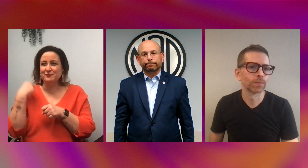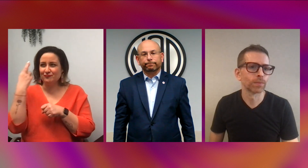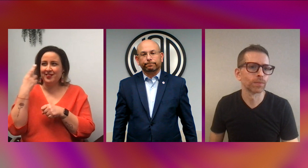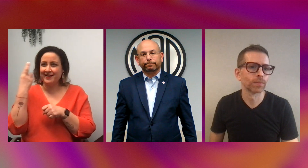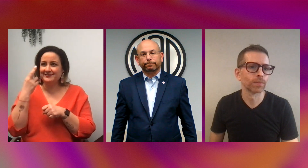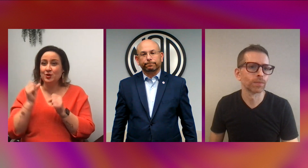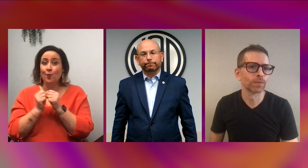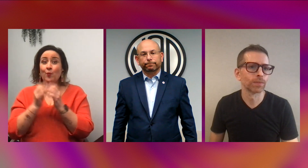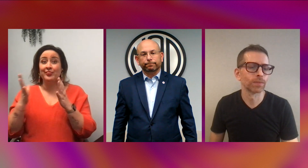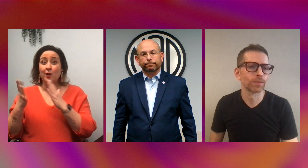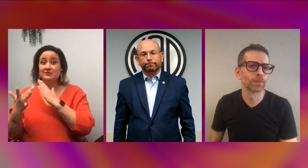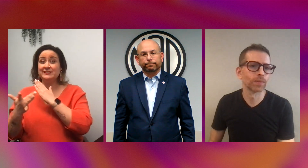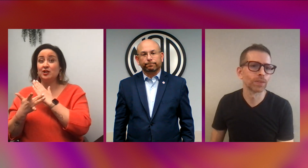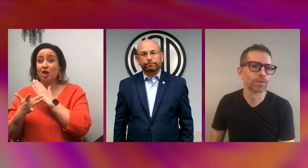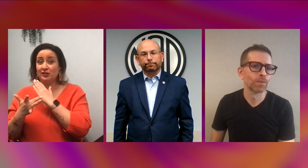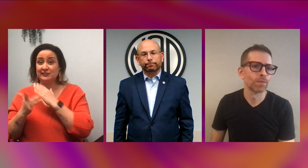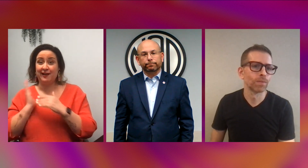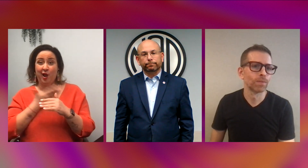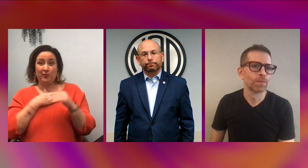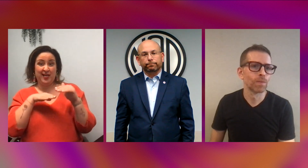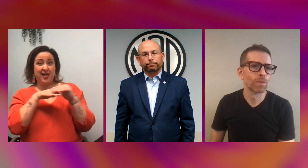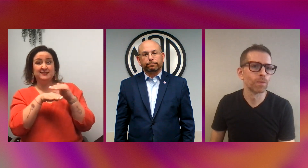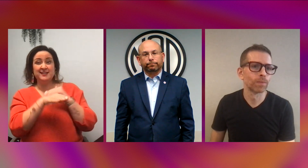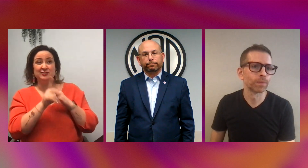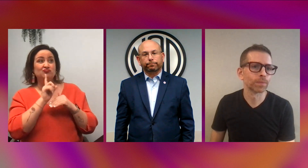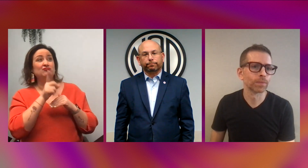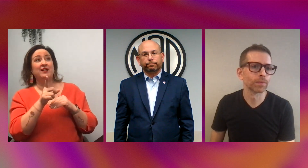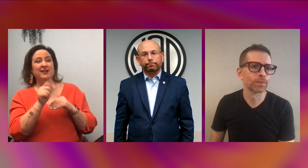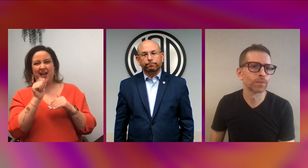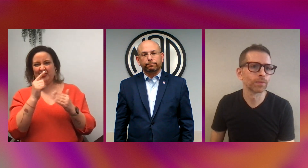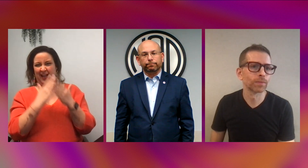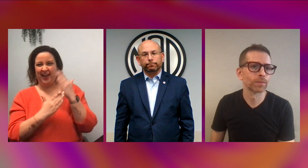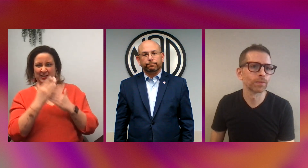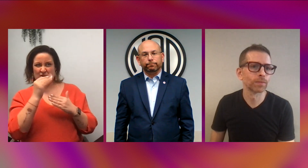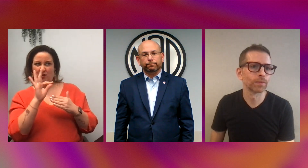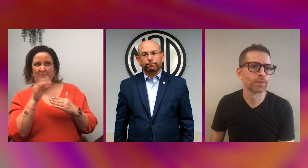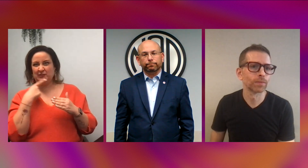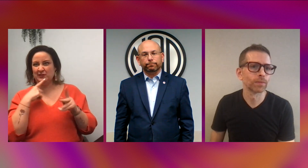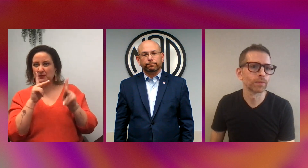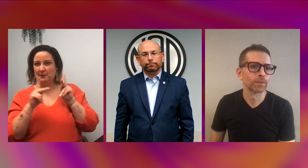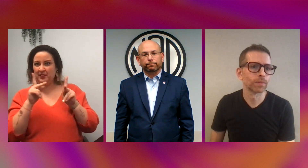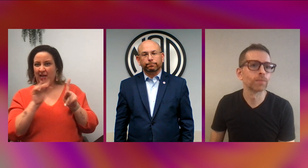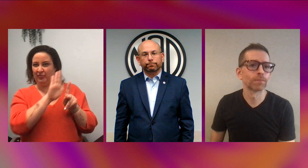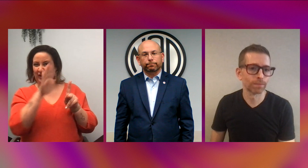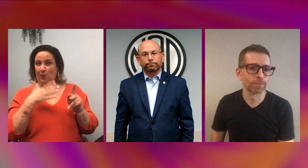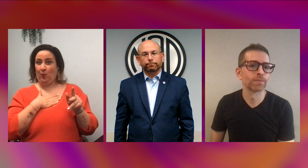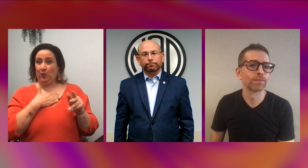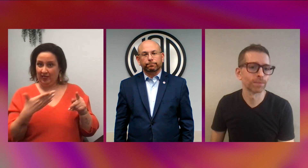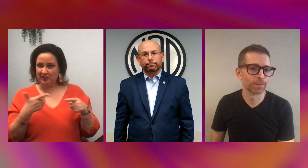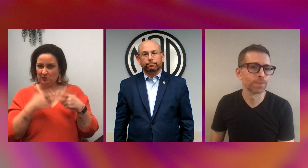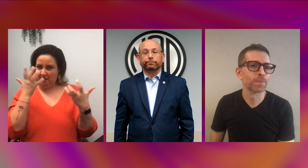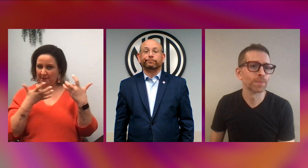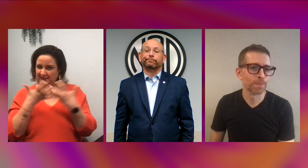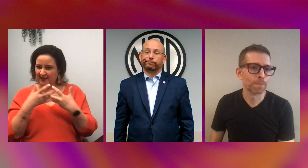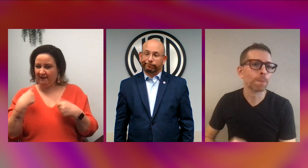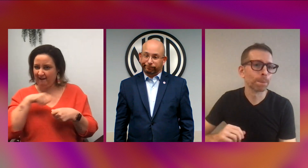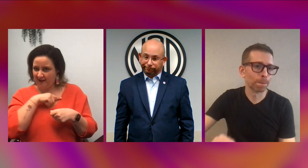realize without our technology, our access would be at the hands of hearing people and their willingness to accommodate us.